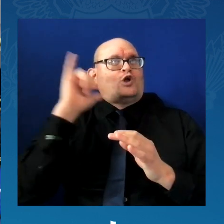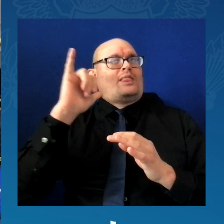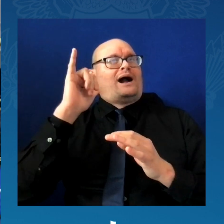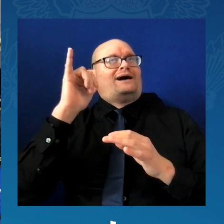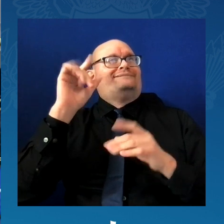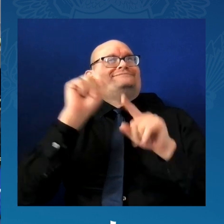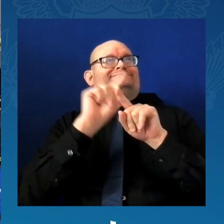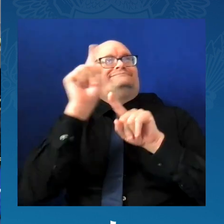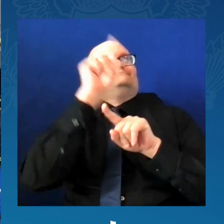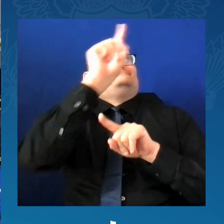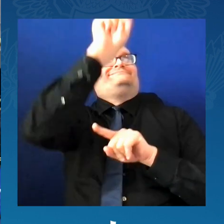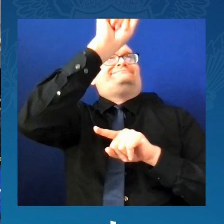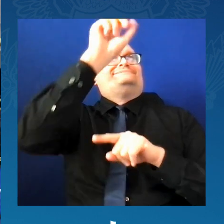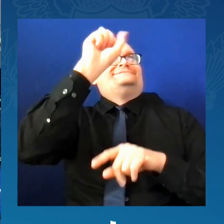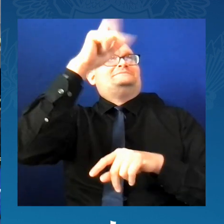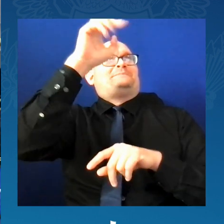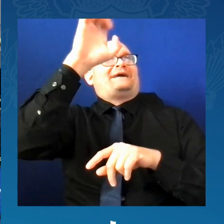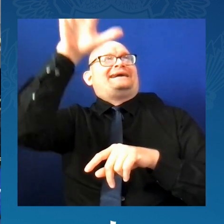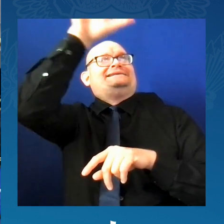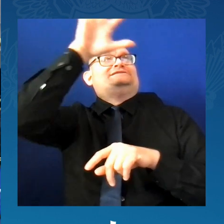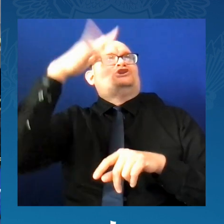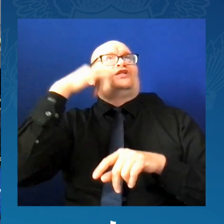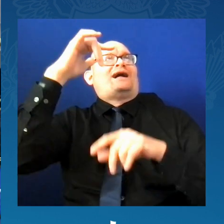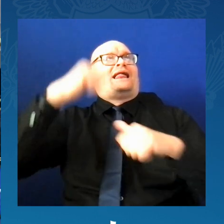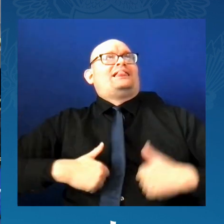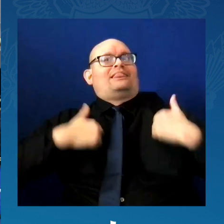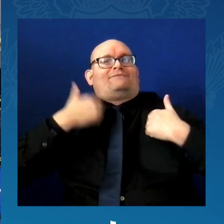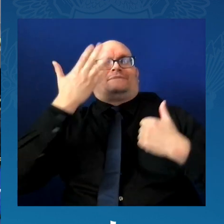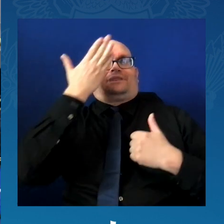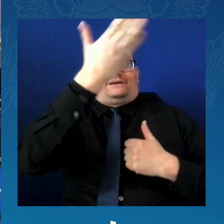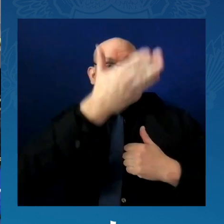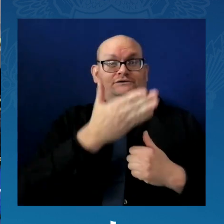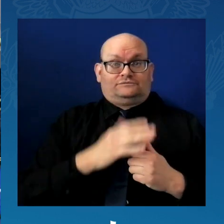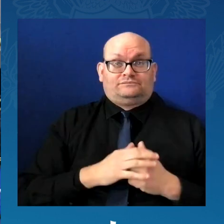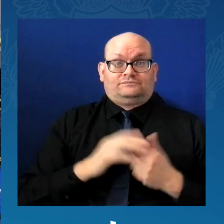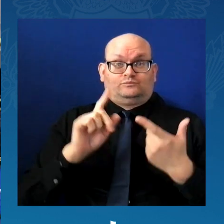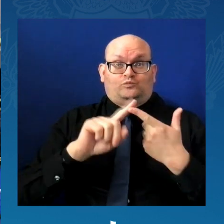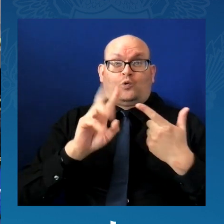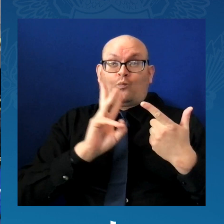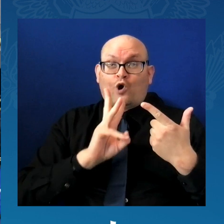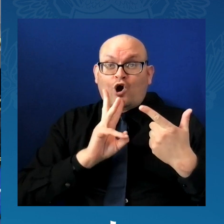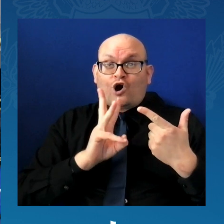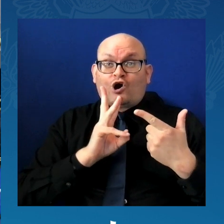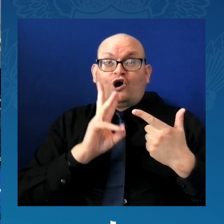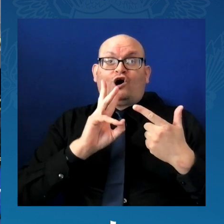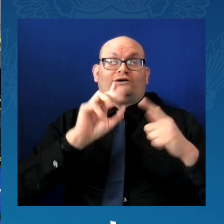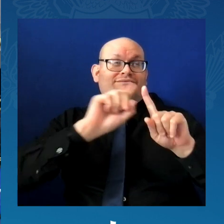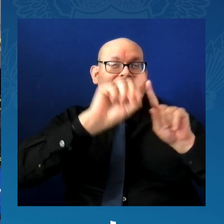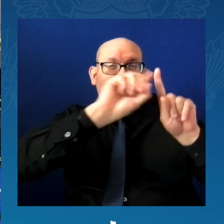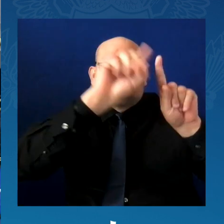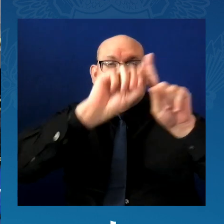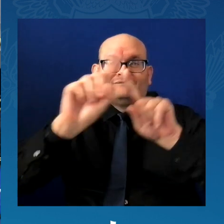the frequency of lighting, the amount of water and other factors collecting data throughout the entire process. They were so excited to think